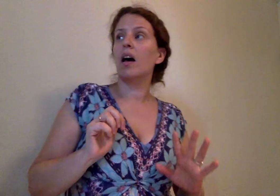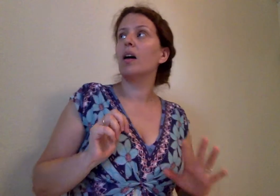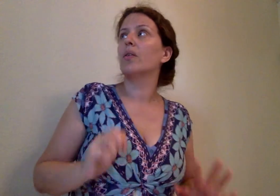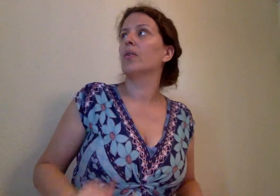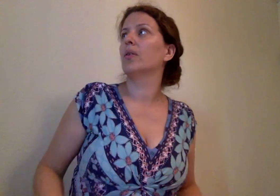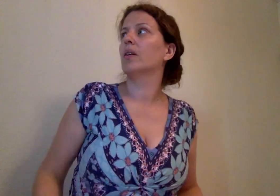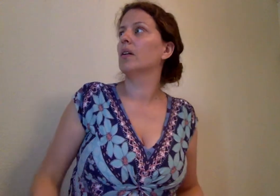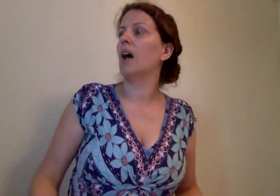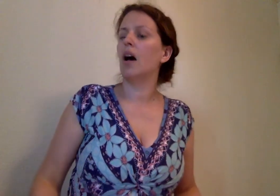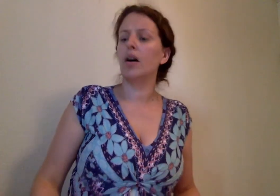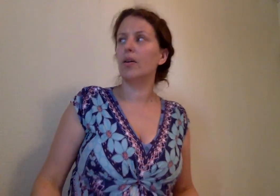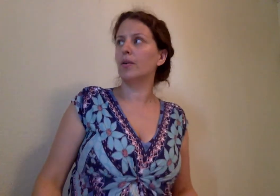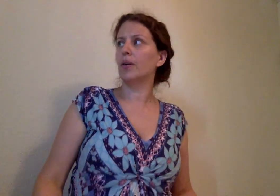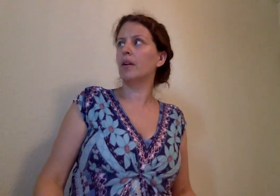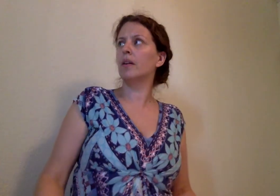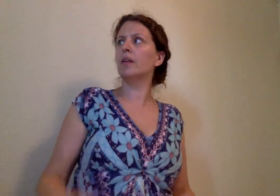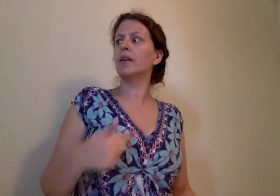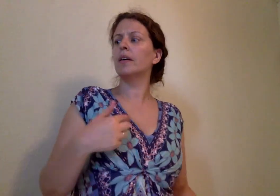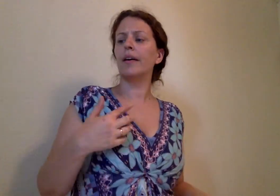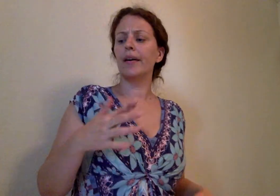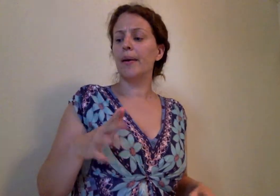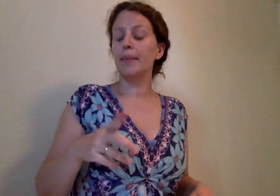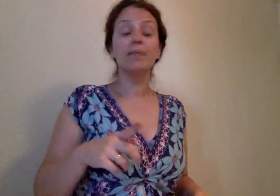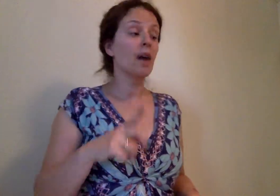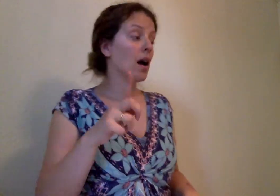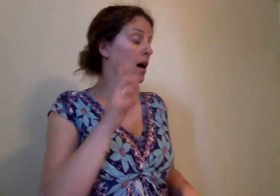Emma looked concerned, "Oh."